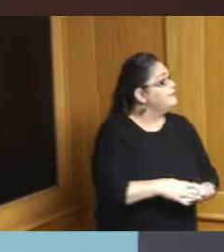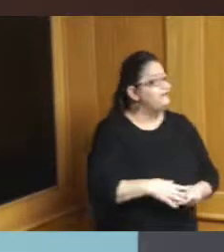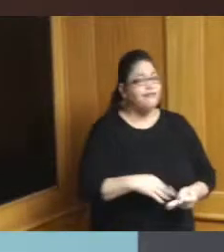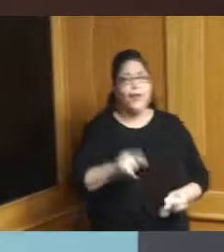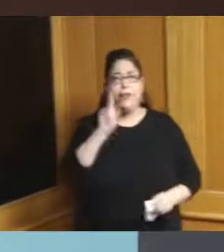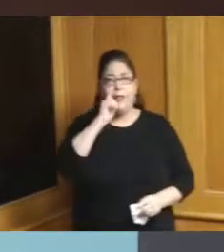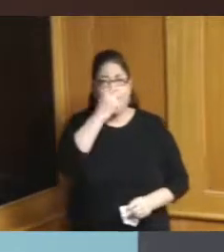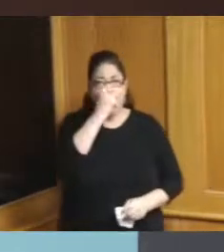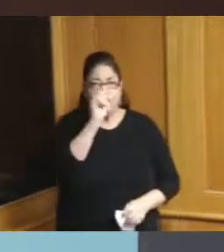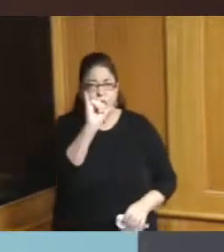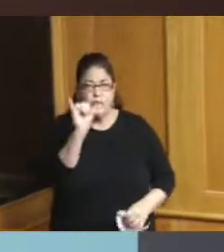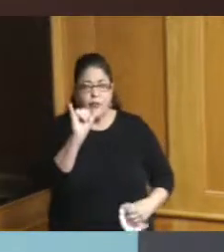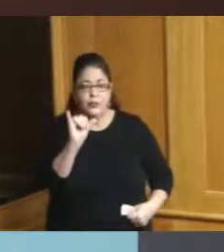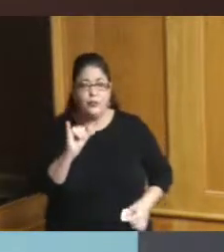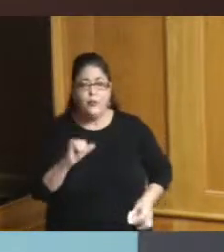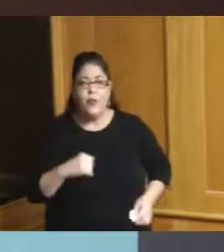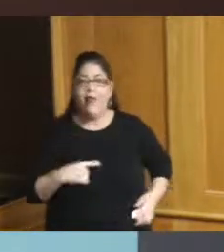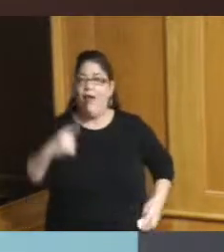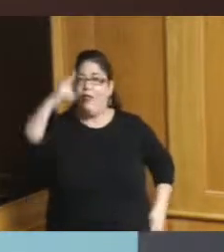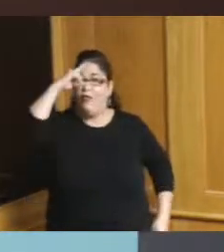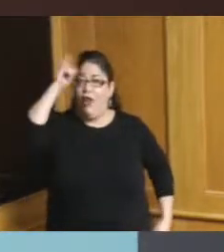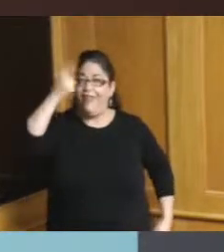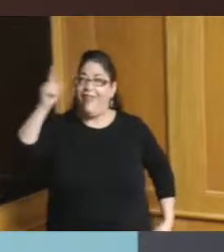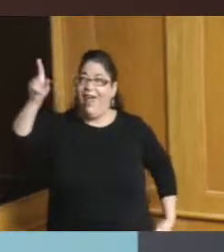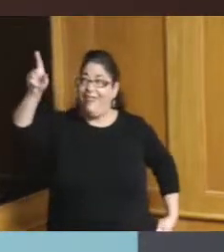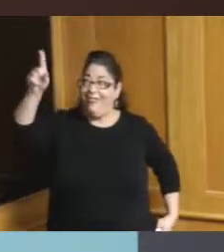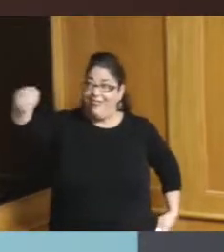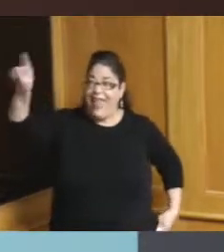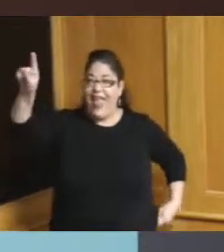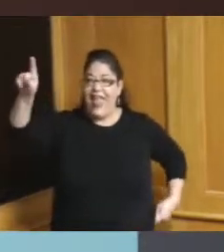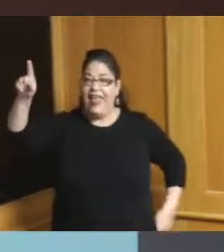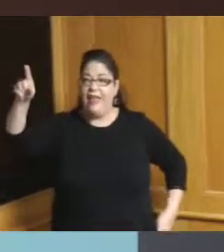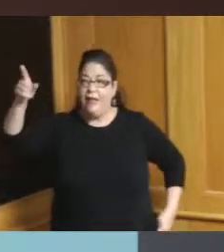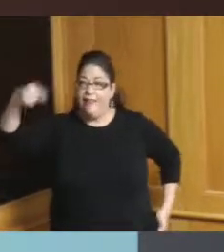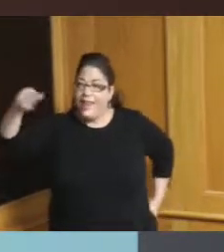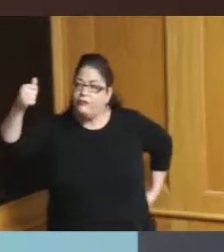you know the thought I'm being manipulated that I am you want me to do something I don't want